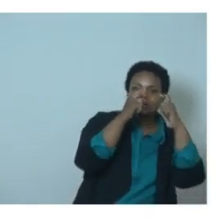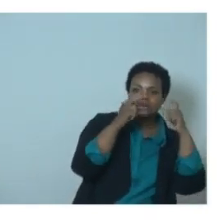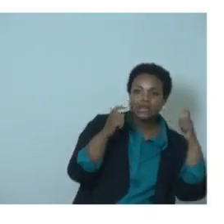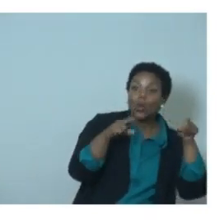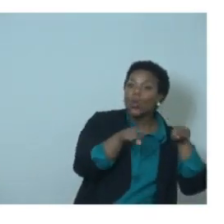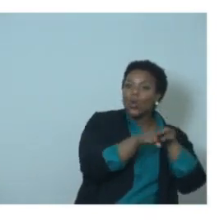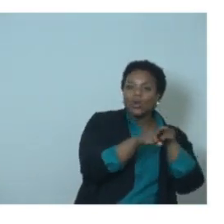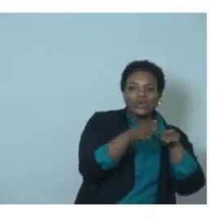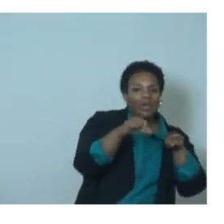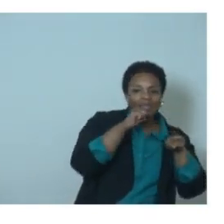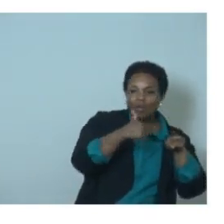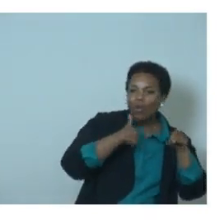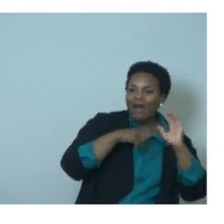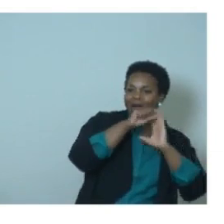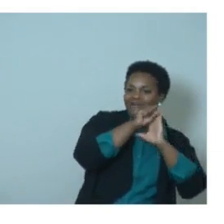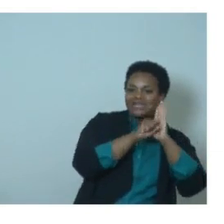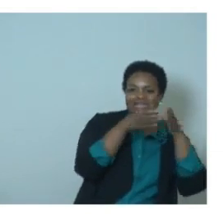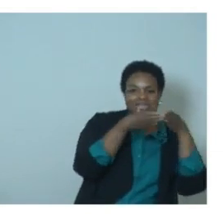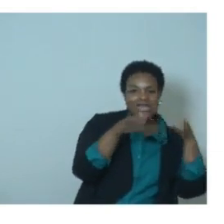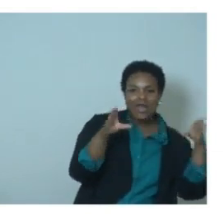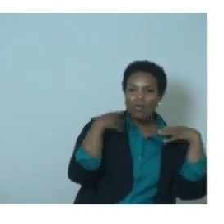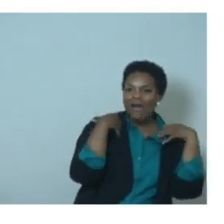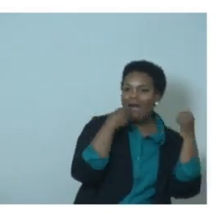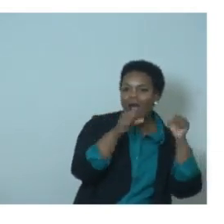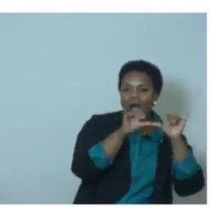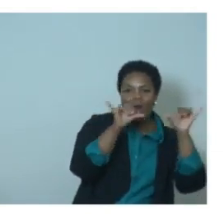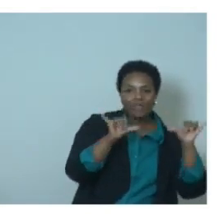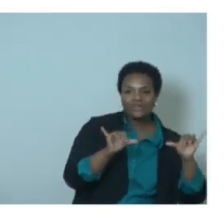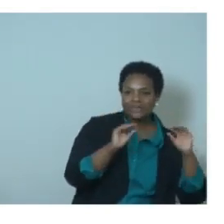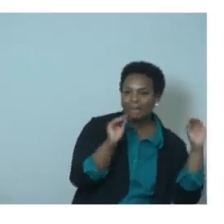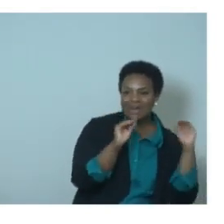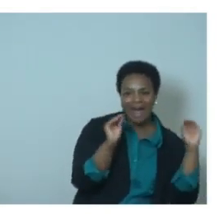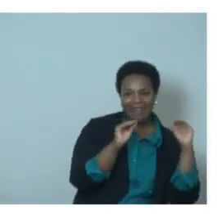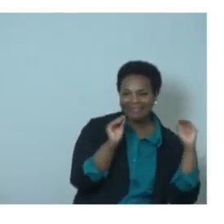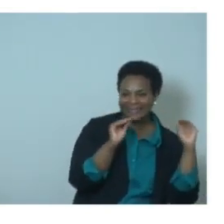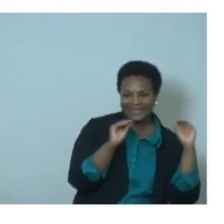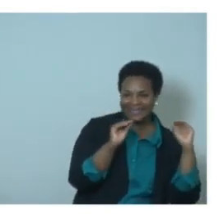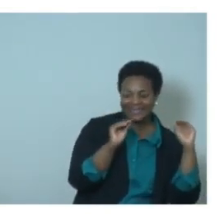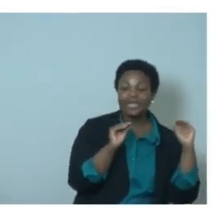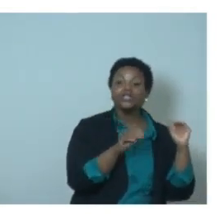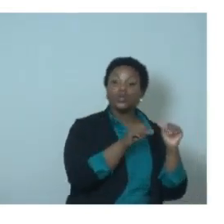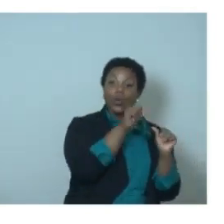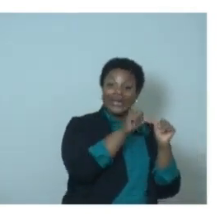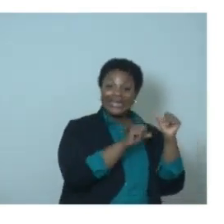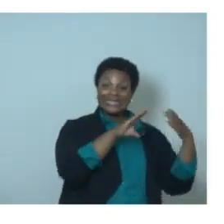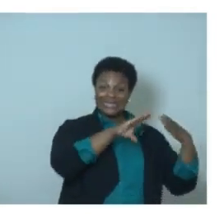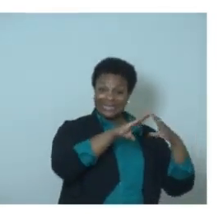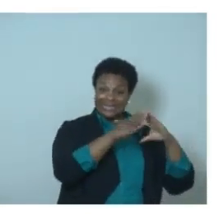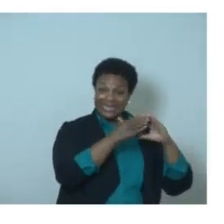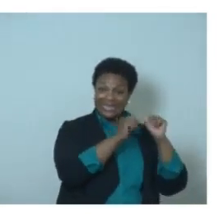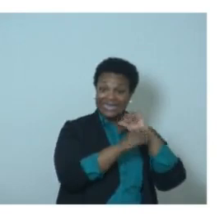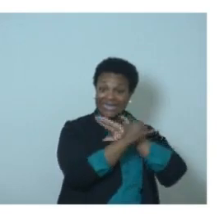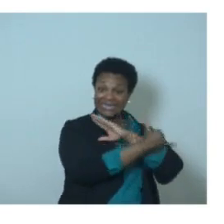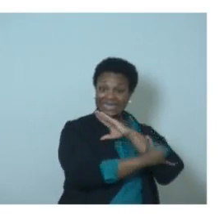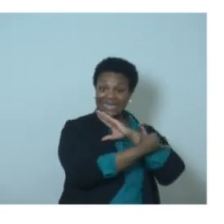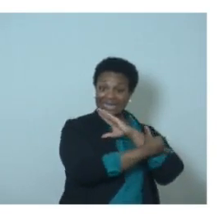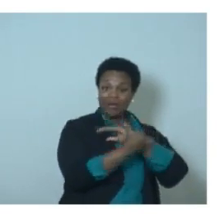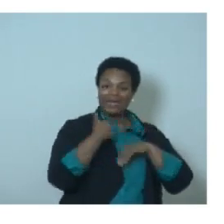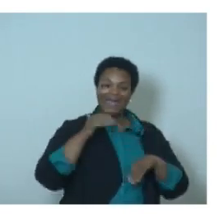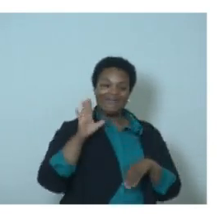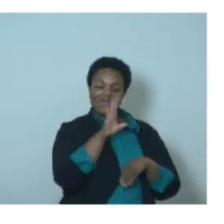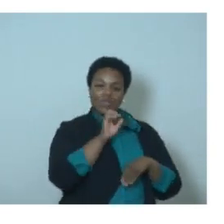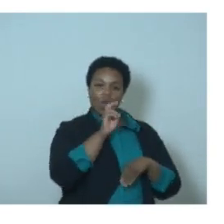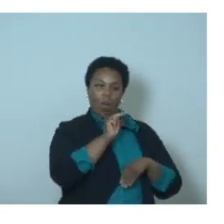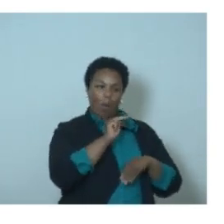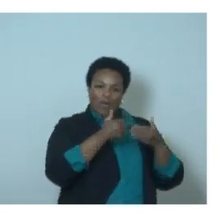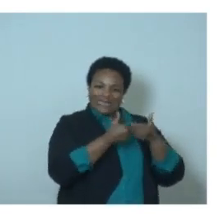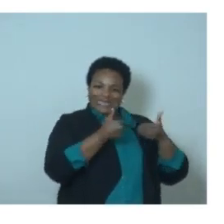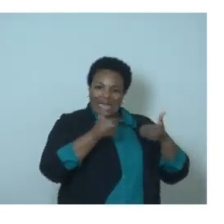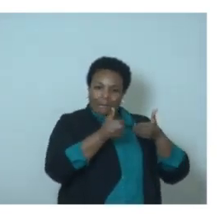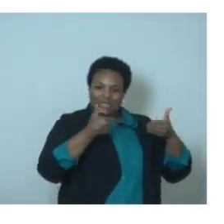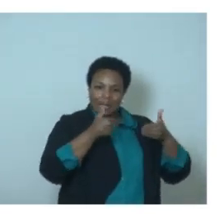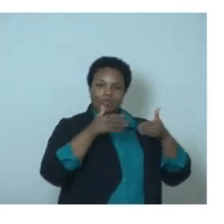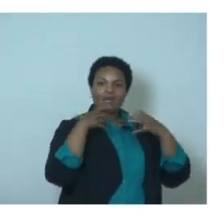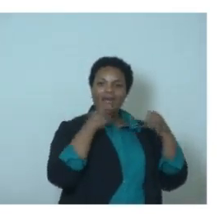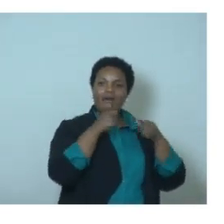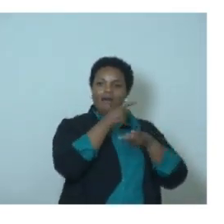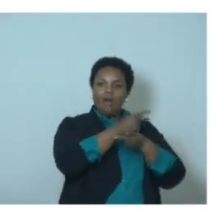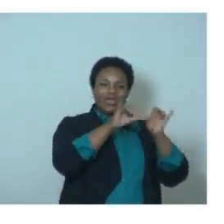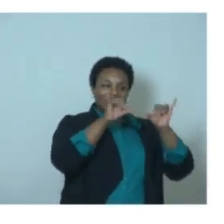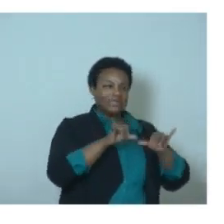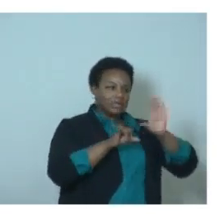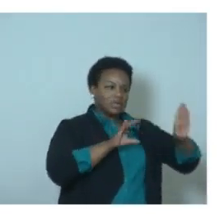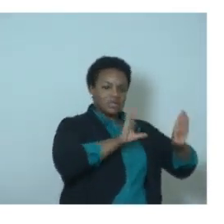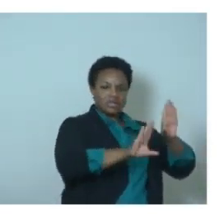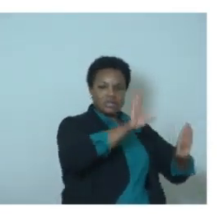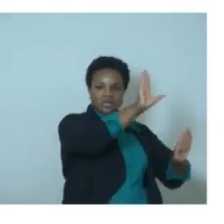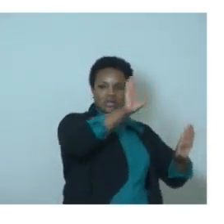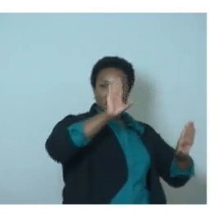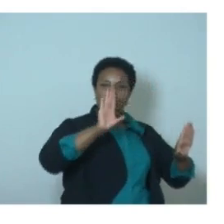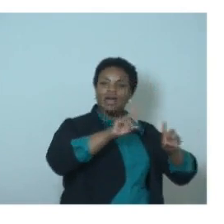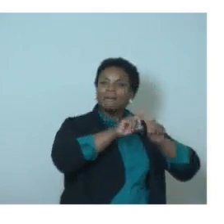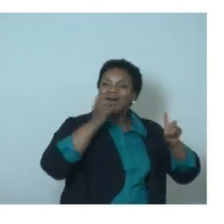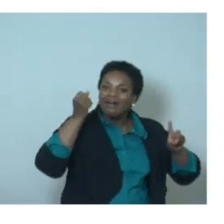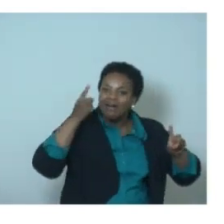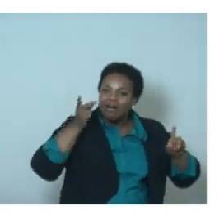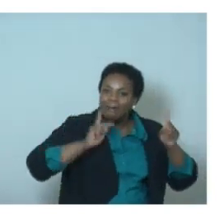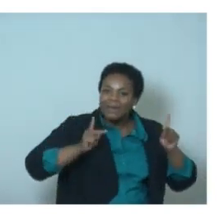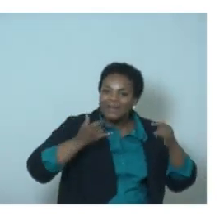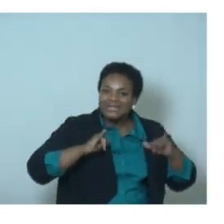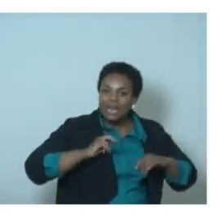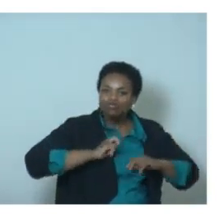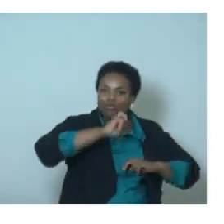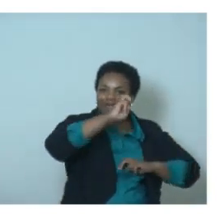AND CALIFORNIA IS A STATE WHERE THEY DON’T HAVE A STATEWIDE OR CENTRAL PUBLIC HEALTH SYSTEM SO YOU CAN HAVE AN AREA OR A CITY AND COUNTY AND THEY’RE JEN’S OPERATE VERY DIFFERENTLY, WHICH